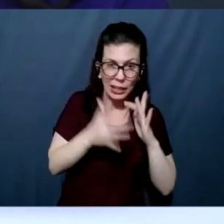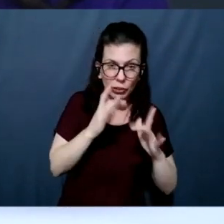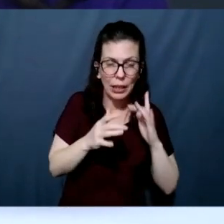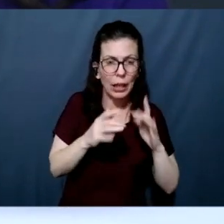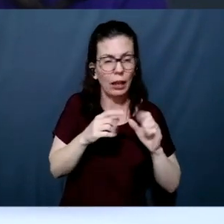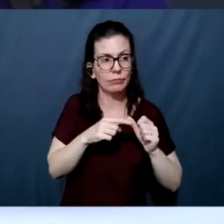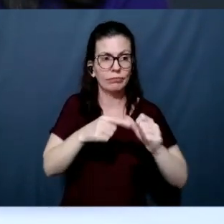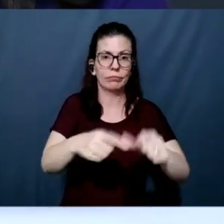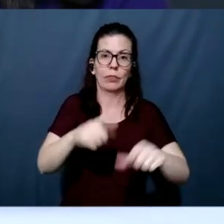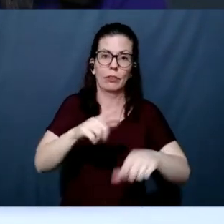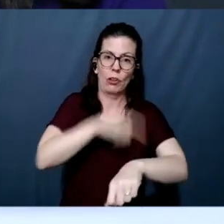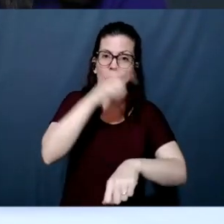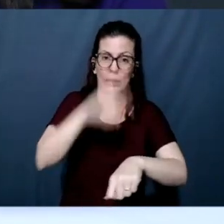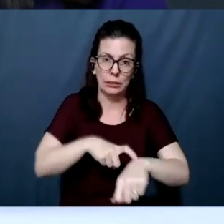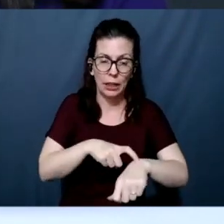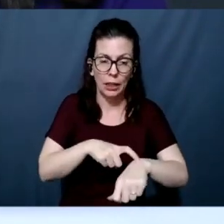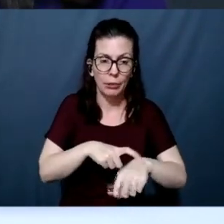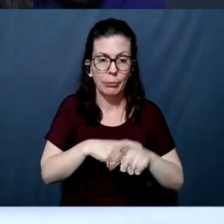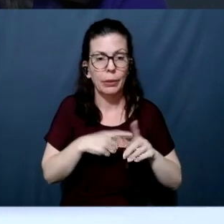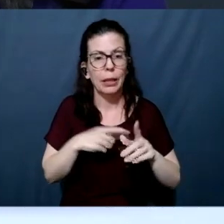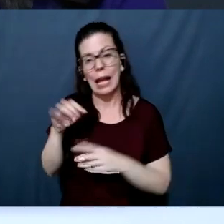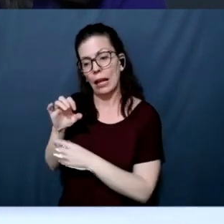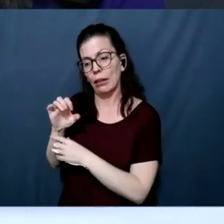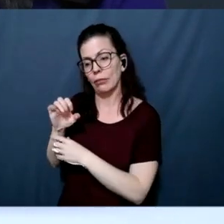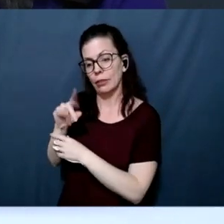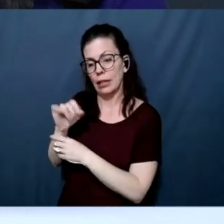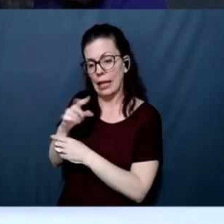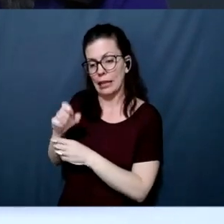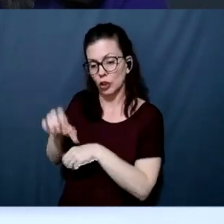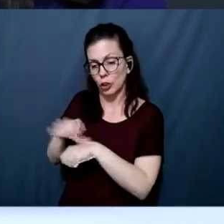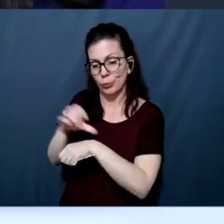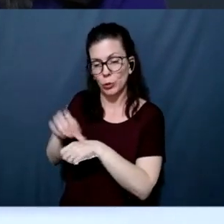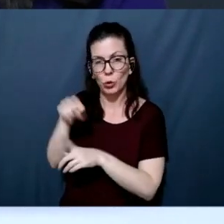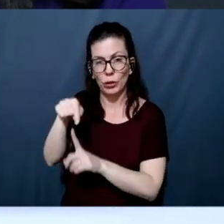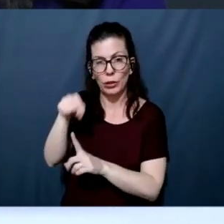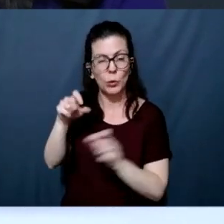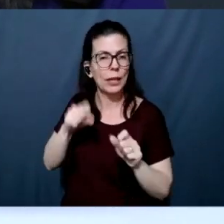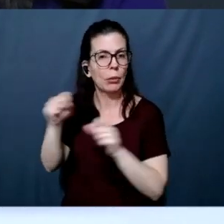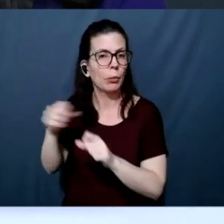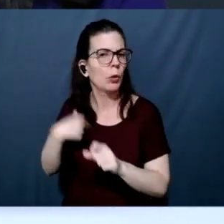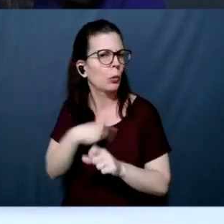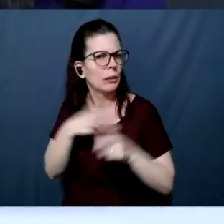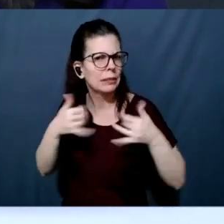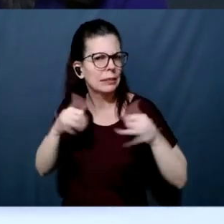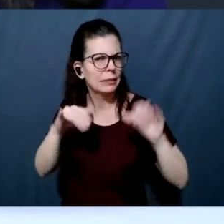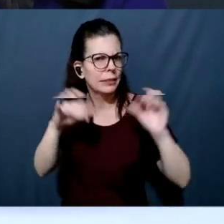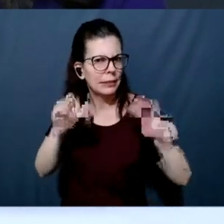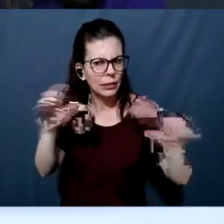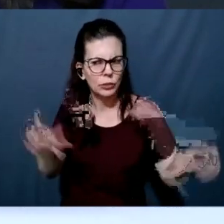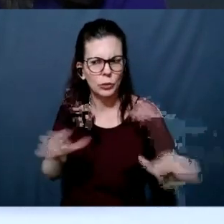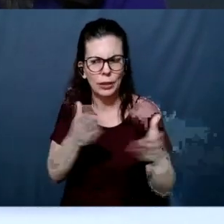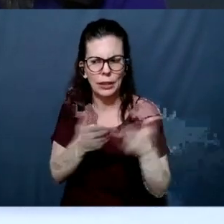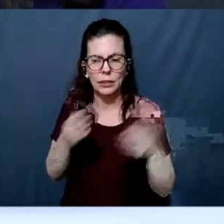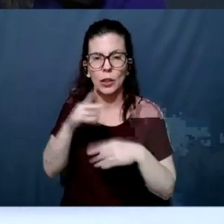And by having the edge compute or the edge capabilities, we can still do things when those devices are out without